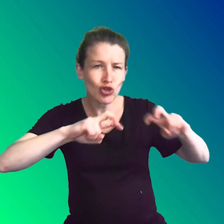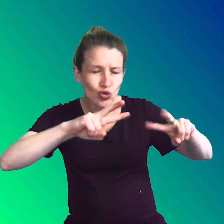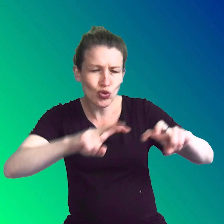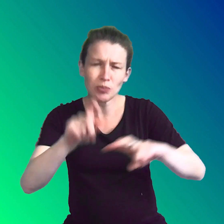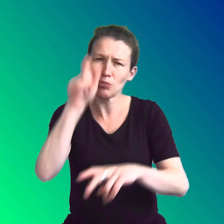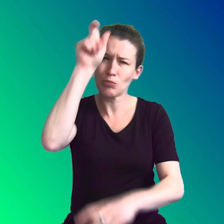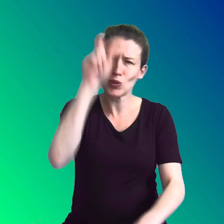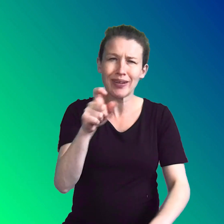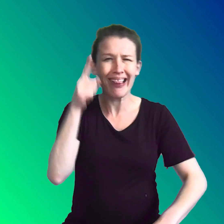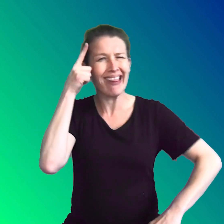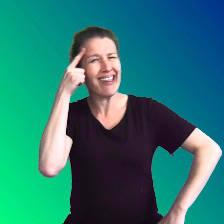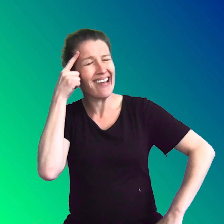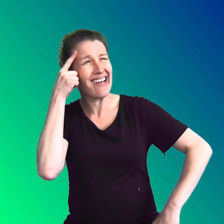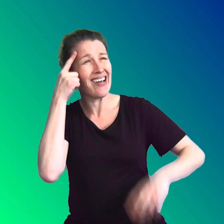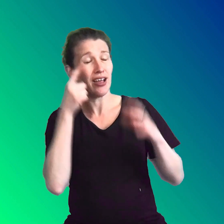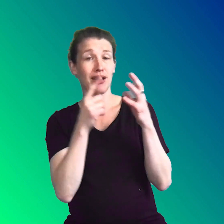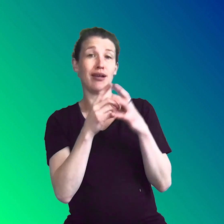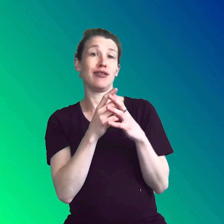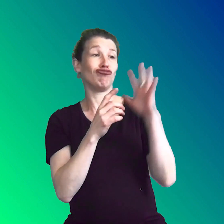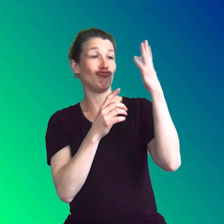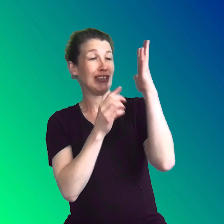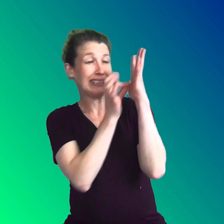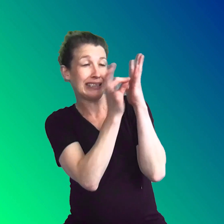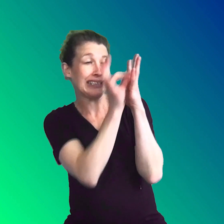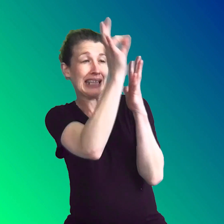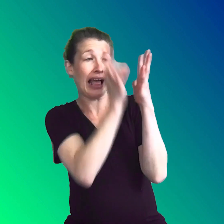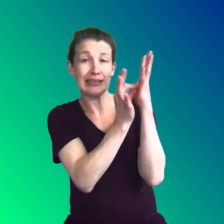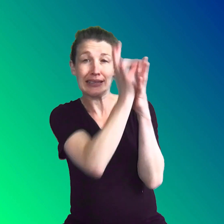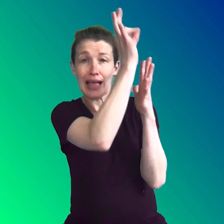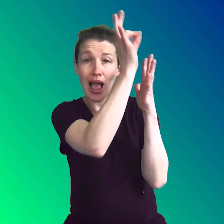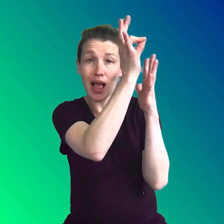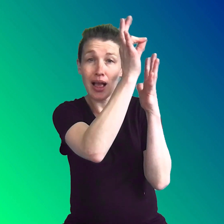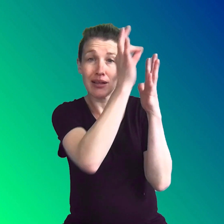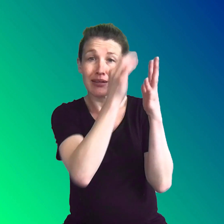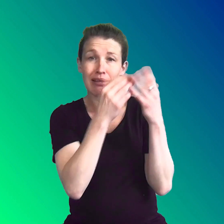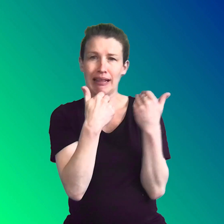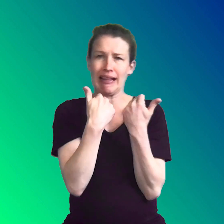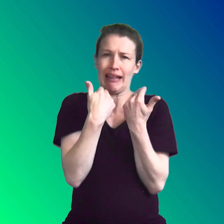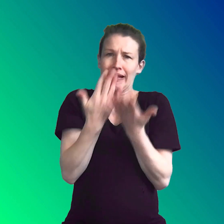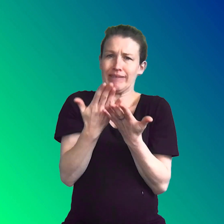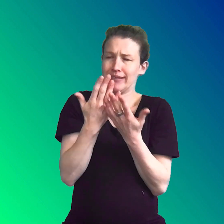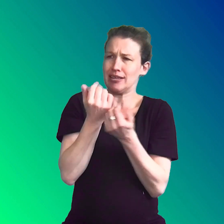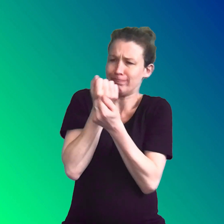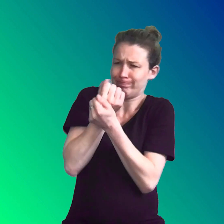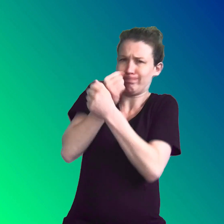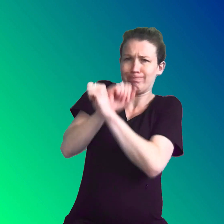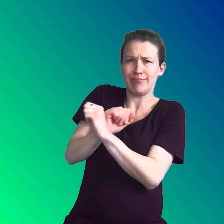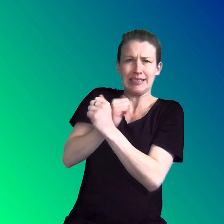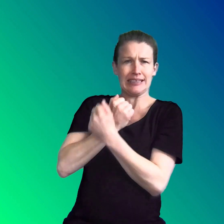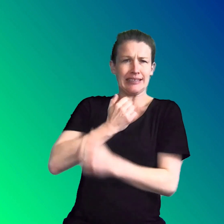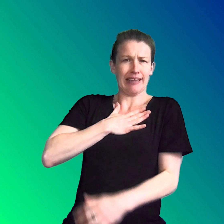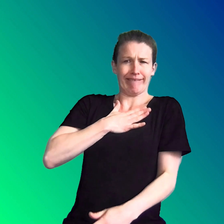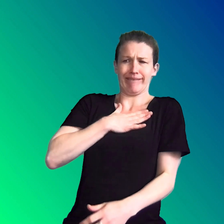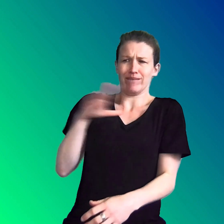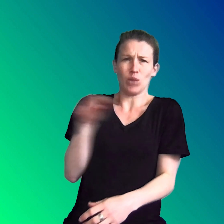Researchers looking into plants like the wiggy wig thought perhaps the tangled branch pattern